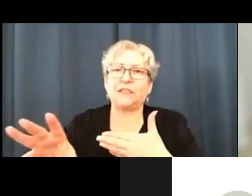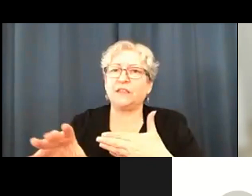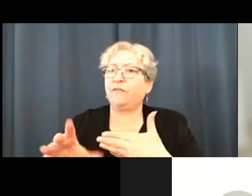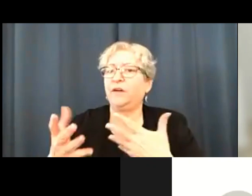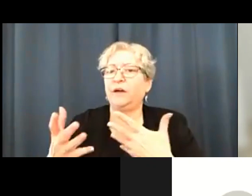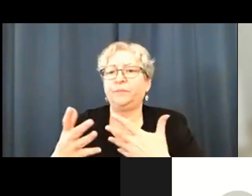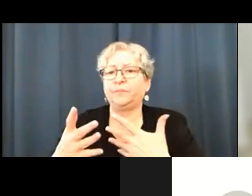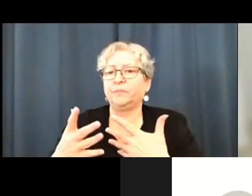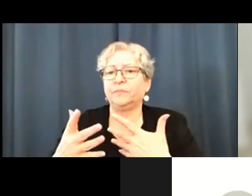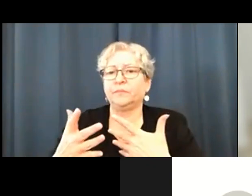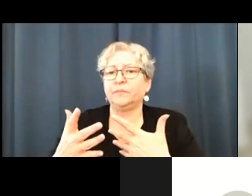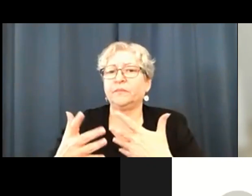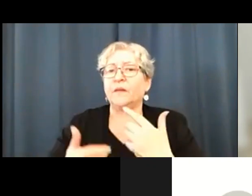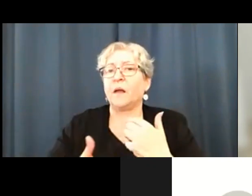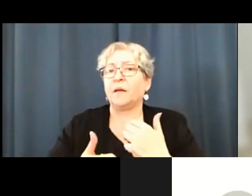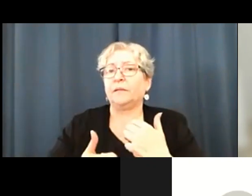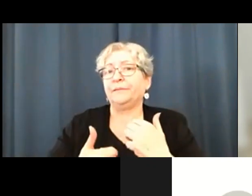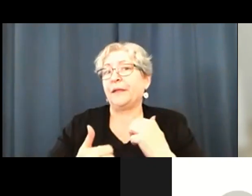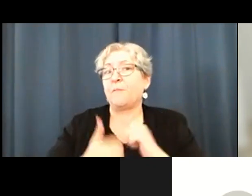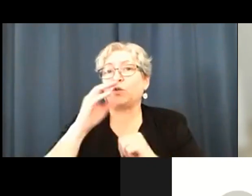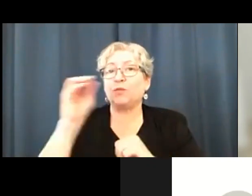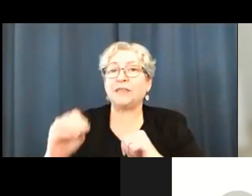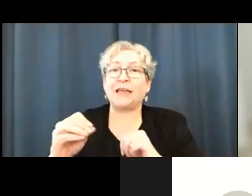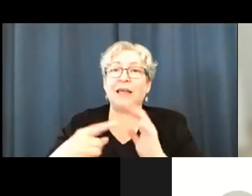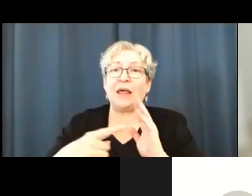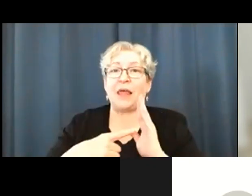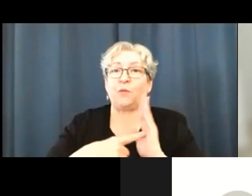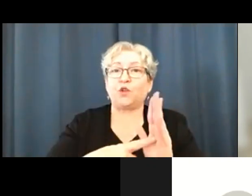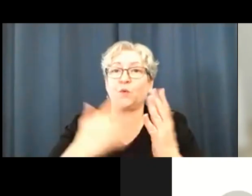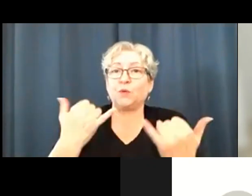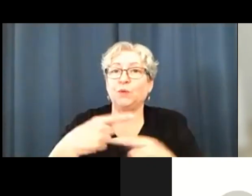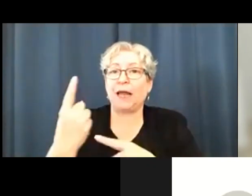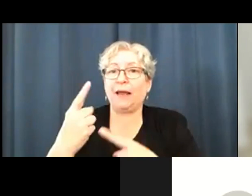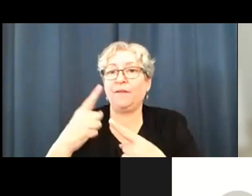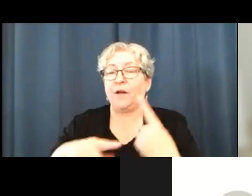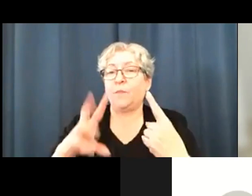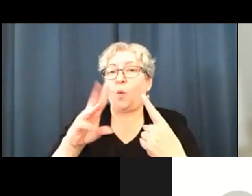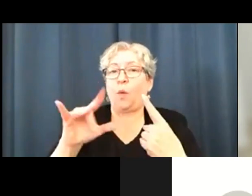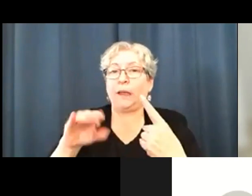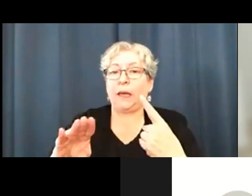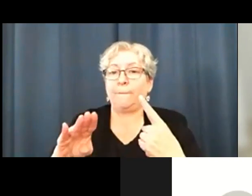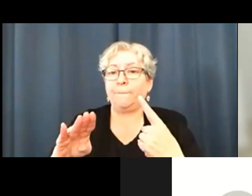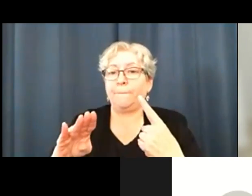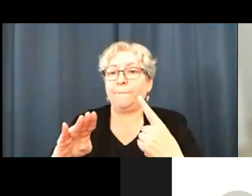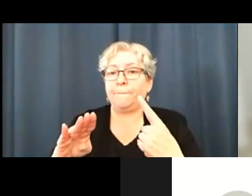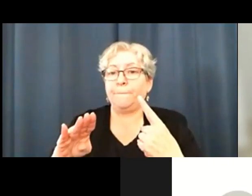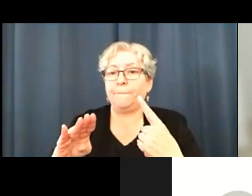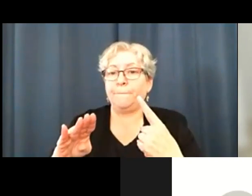A lot of what William showed and Syed, is assault problem, we like to say, but in reality,